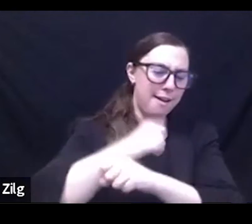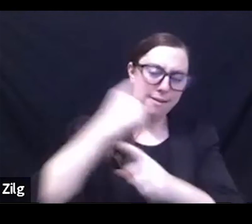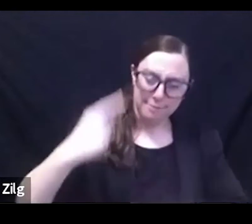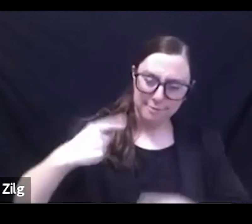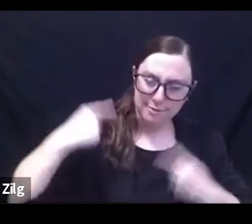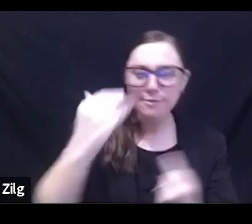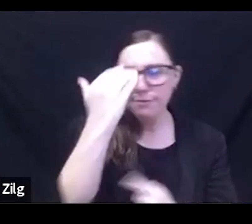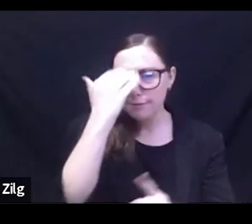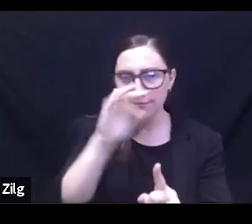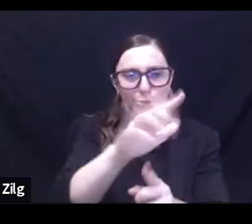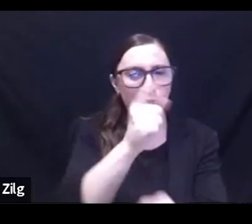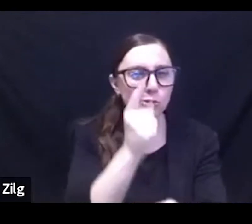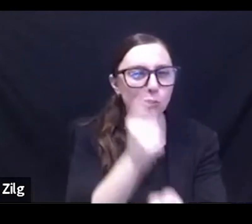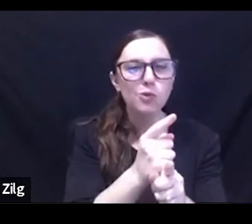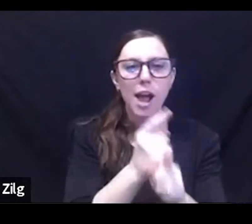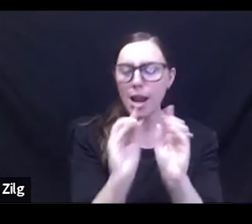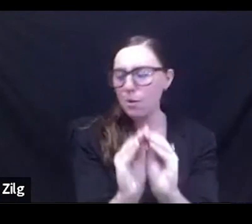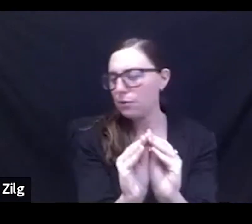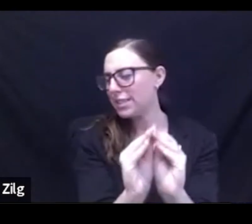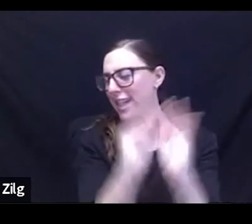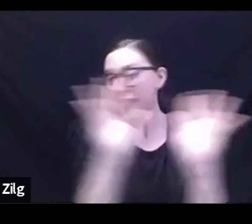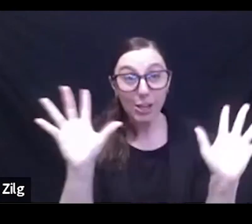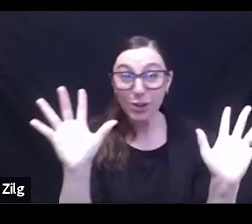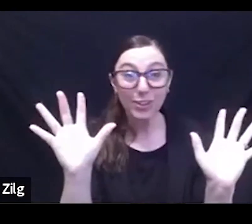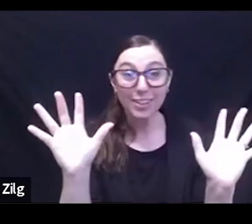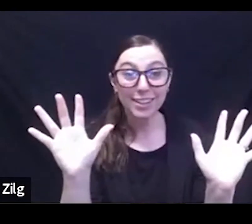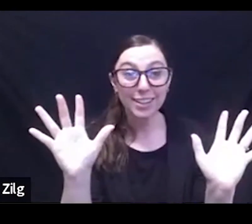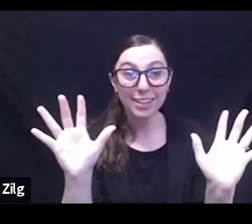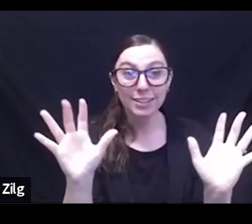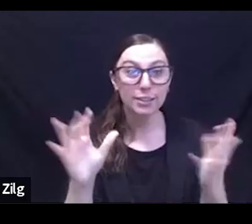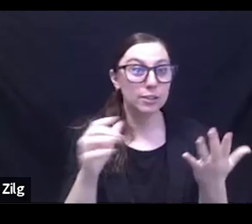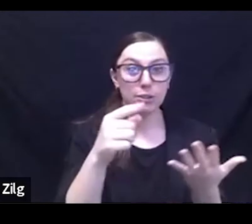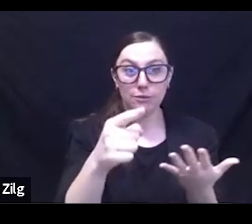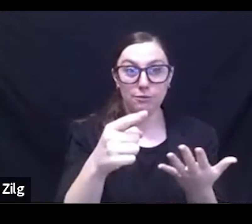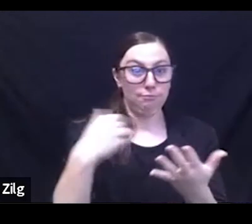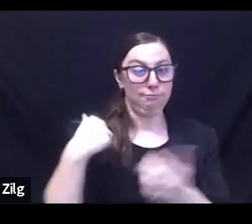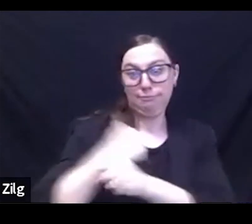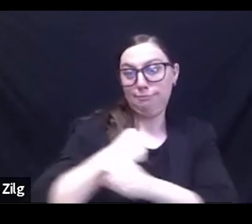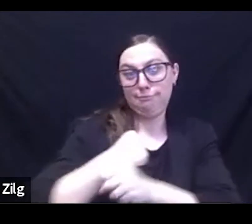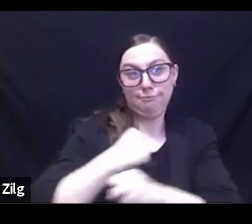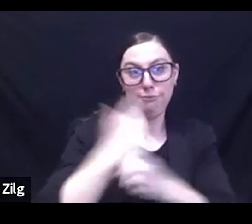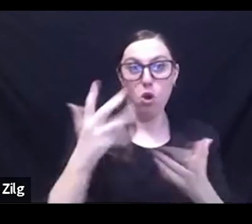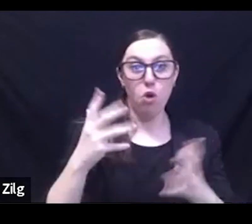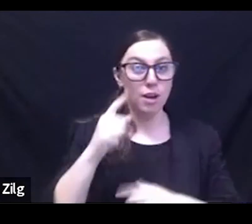this. He knew it was a right; it was so crystal clear and have been fighting for eight and a half months